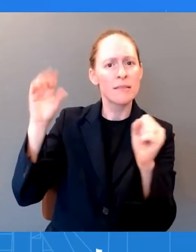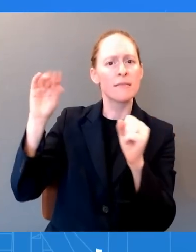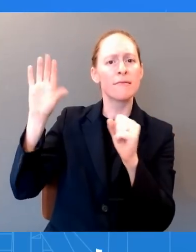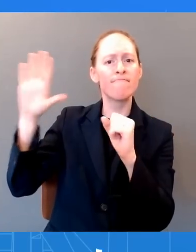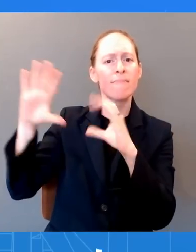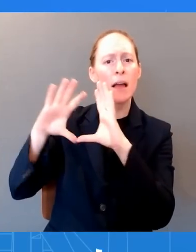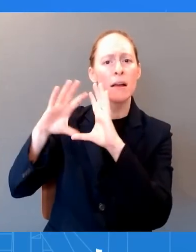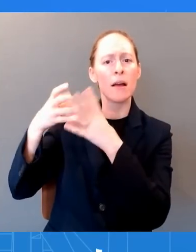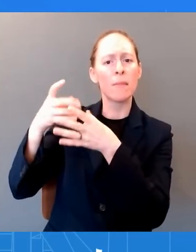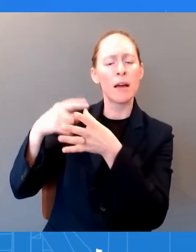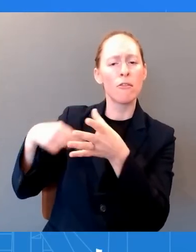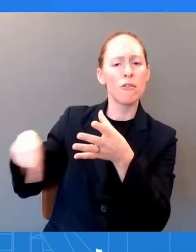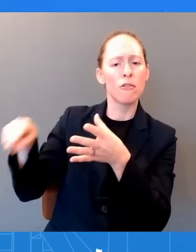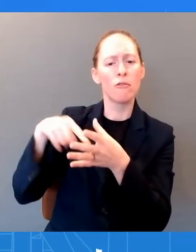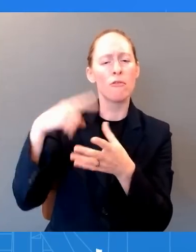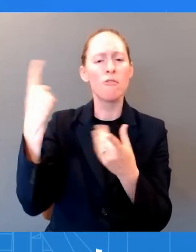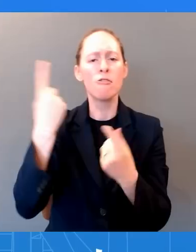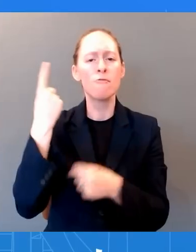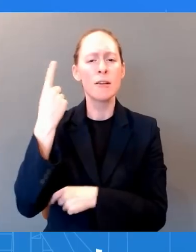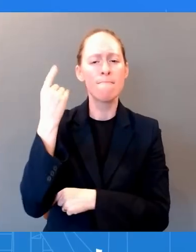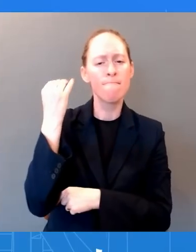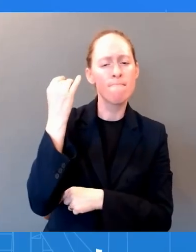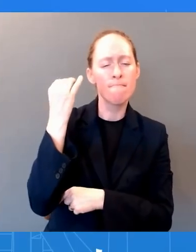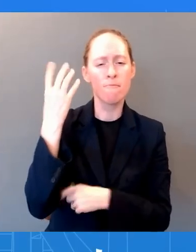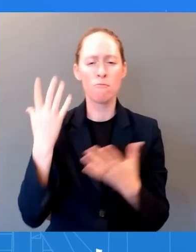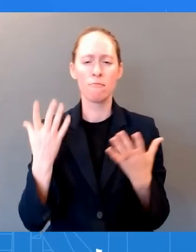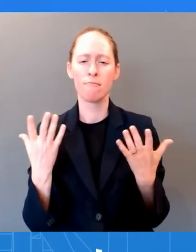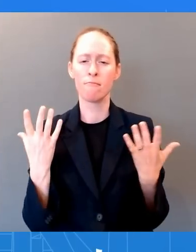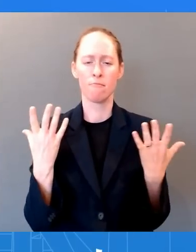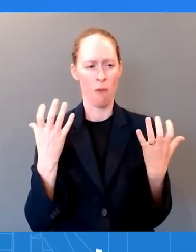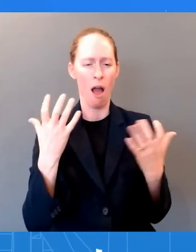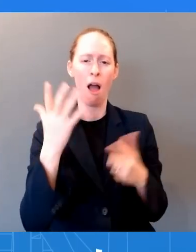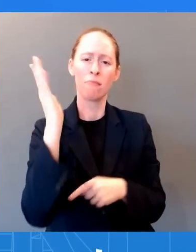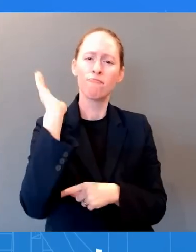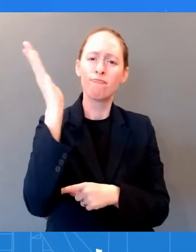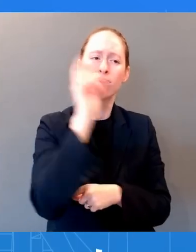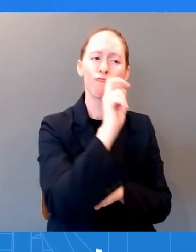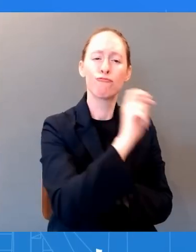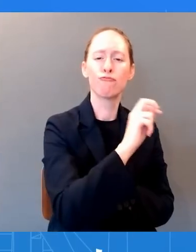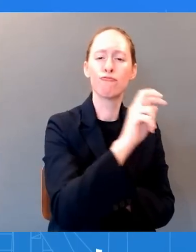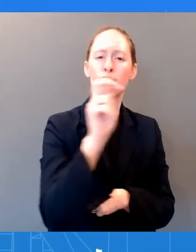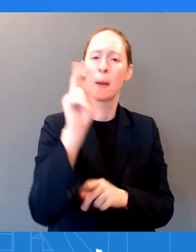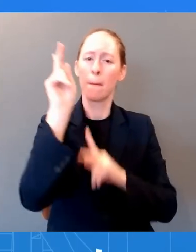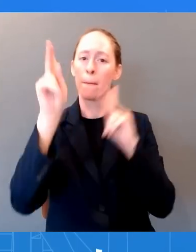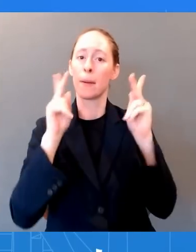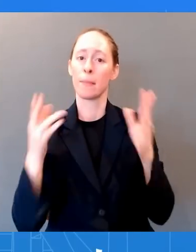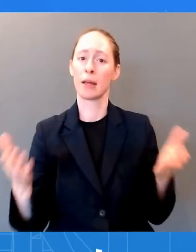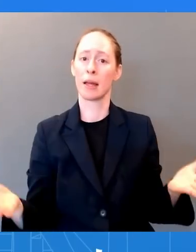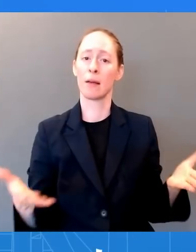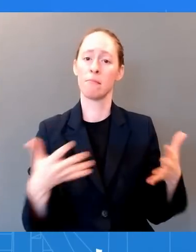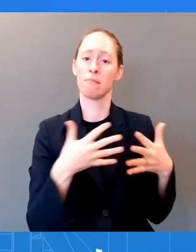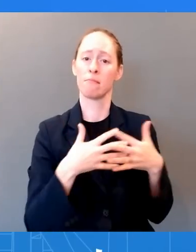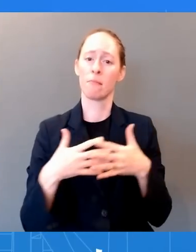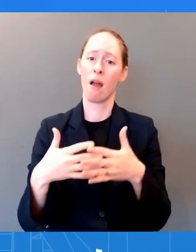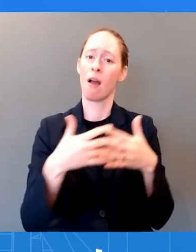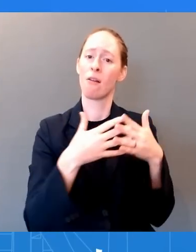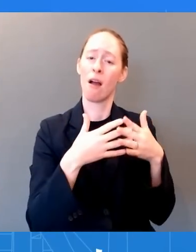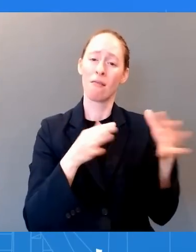As you know, we had a string of successful legisla- -- legislative pieces just a couple of weeks ago. And so, in the coming weeks,